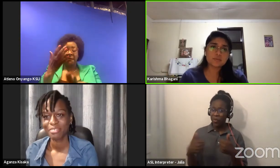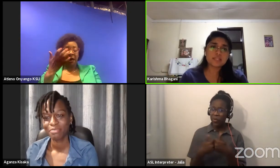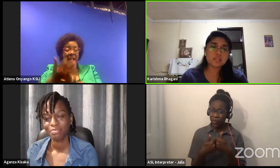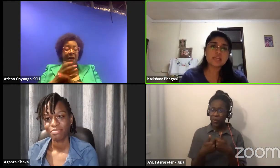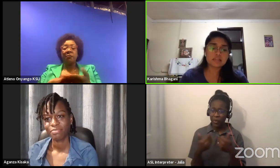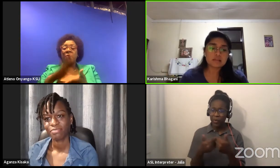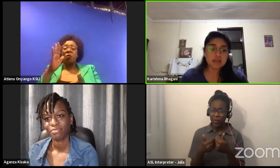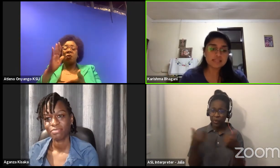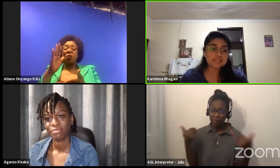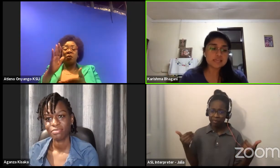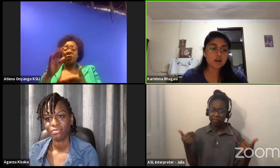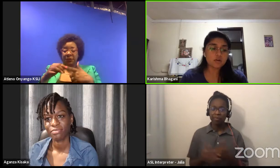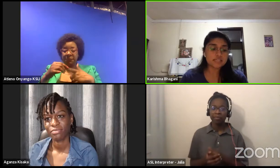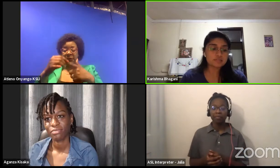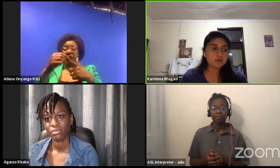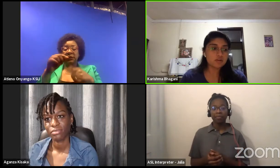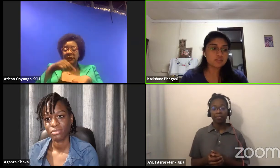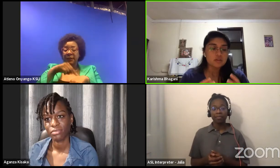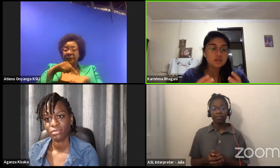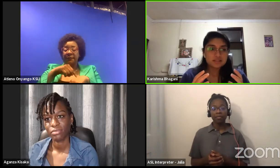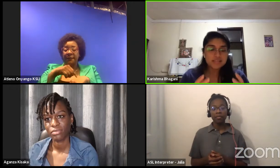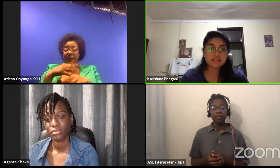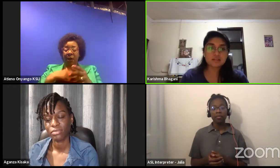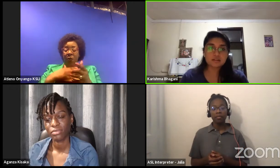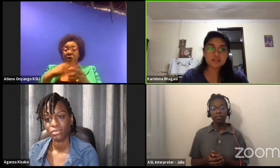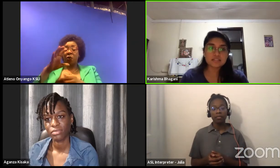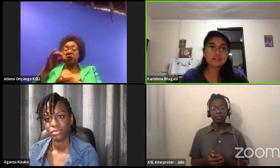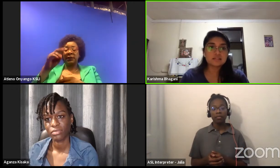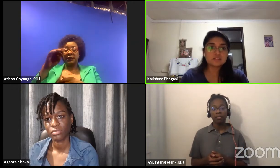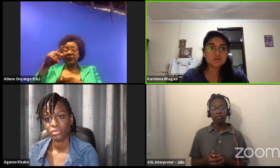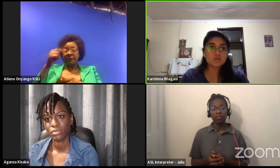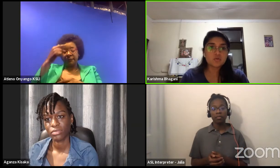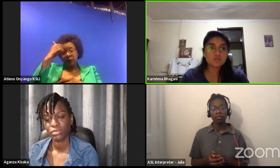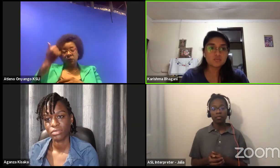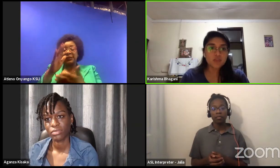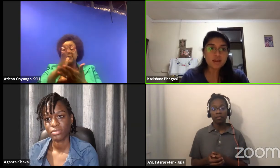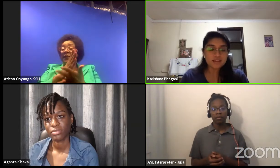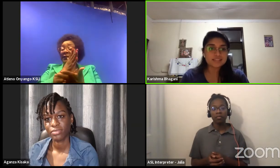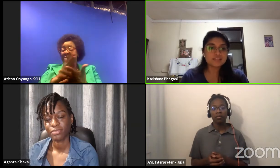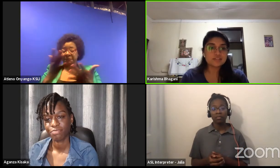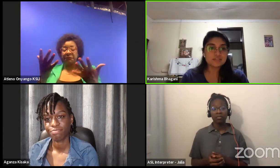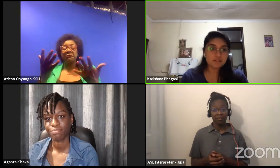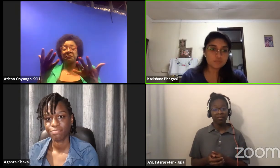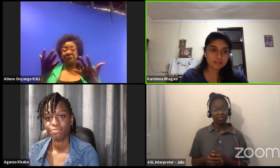particularly as I said, in our context, because the sector is still so young, it's still developing.